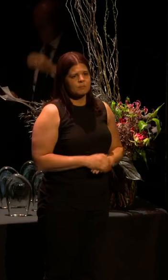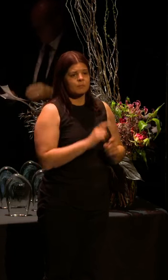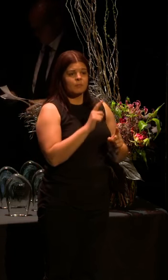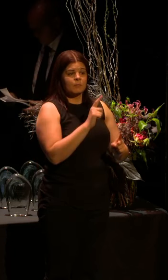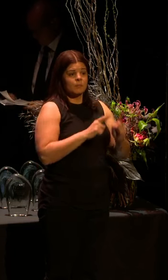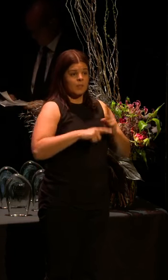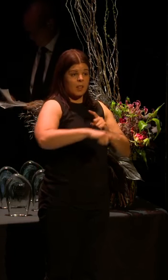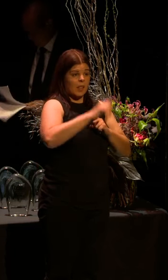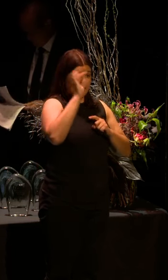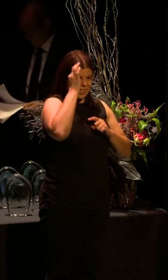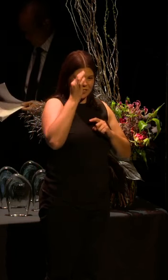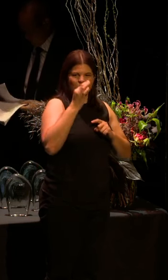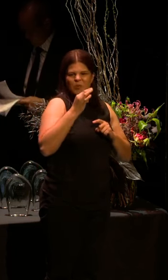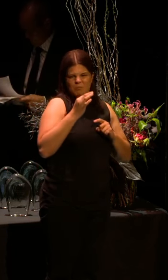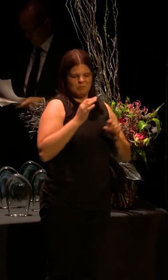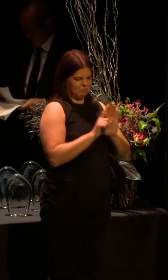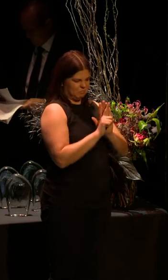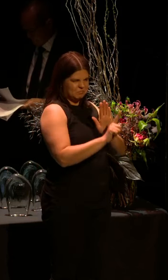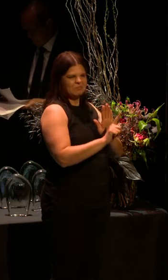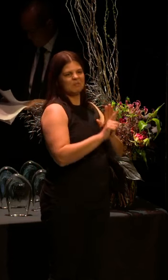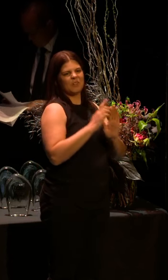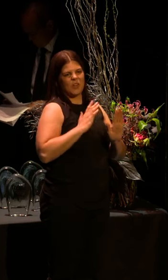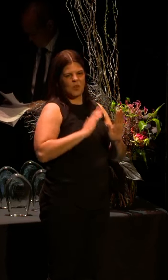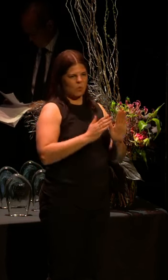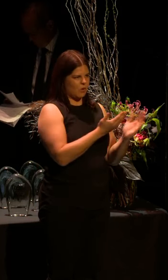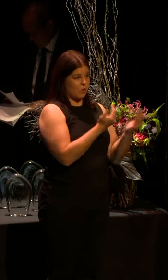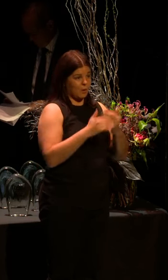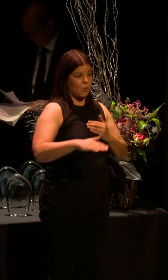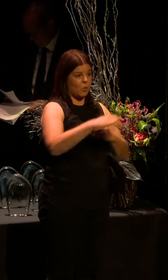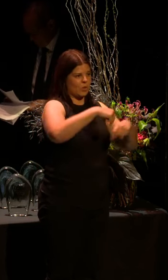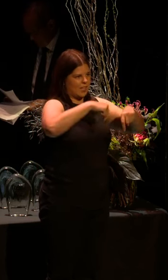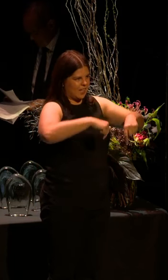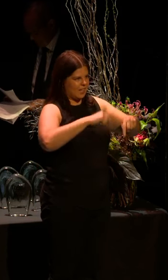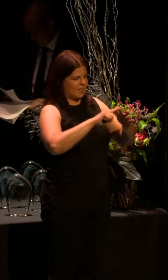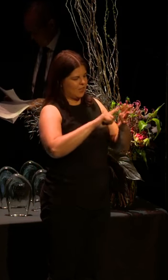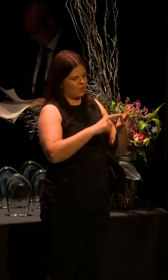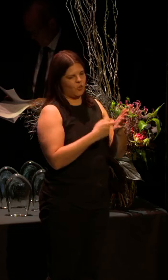I welcome everyone to the land of the mighty Eora nation and Gadigal people.